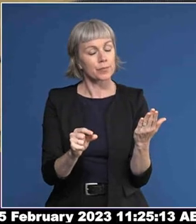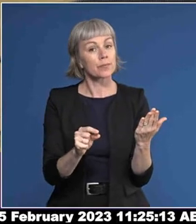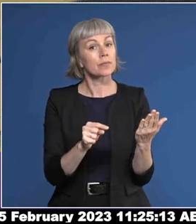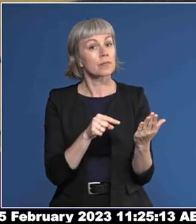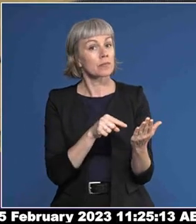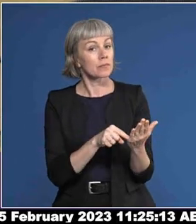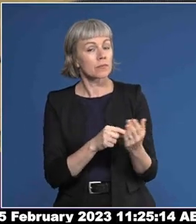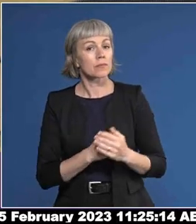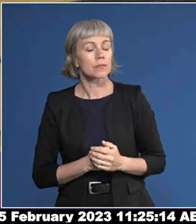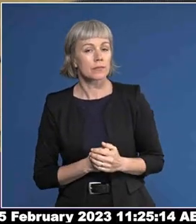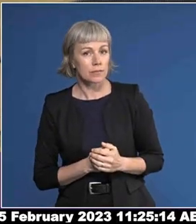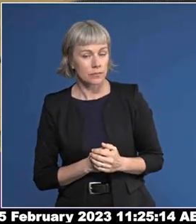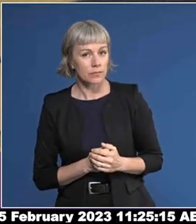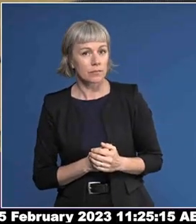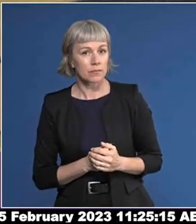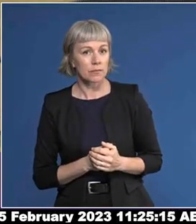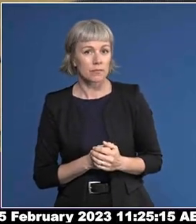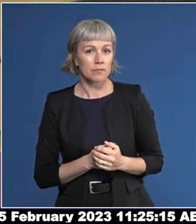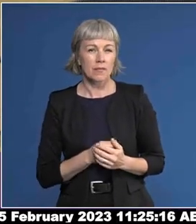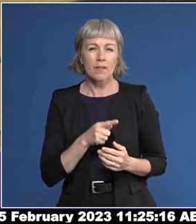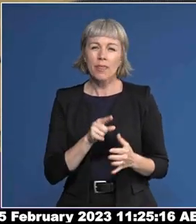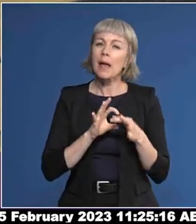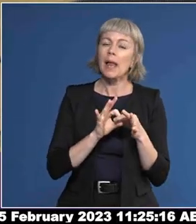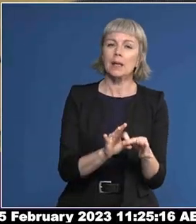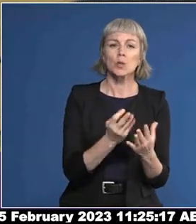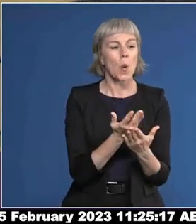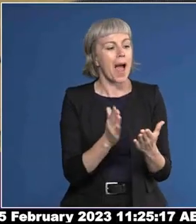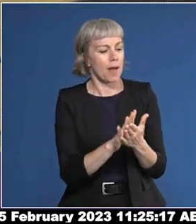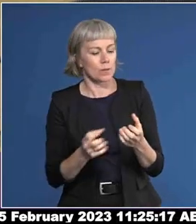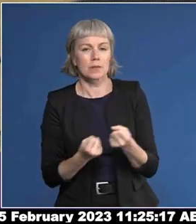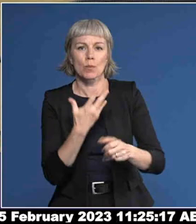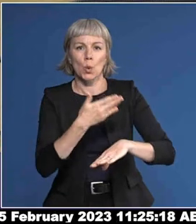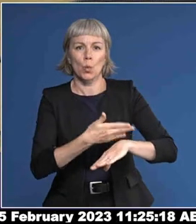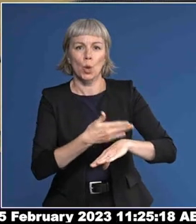worker's time is organised, and that includes the record-keeping requirements?